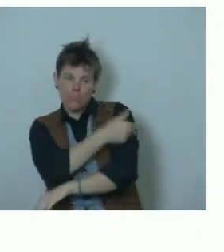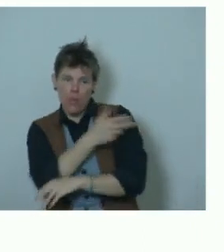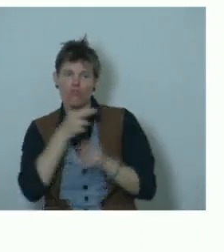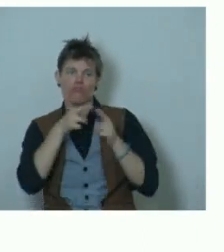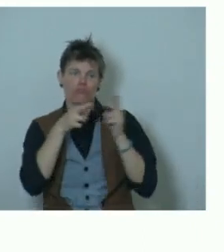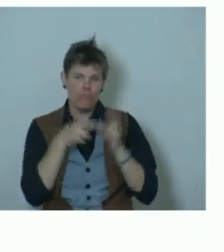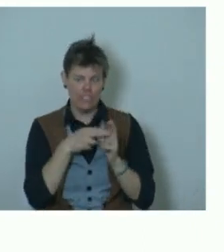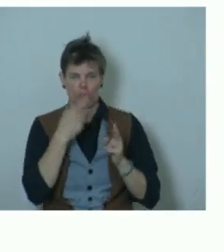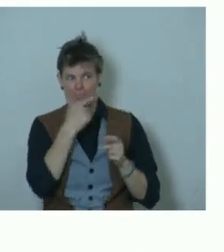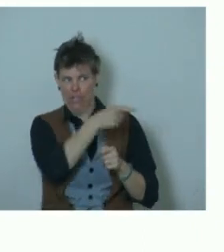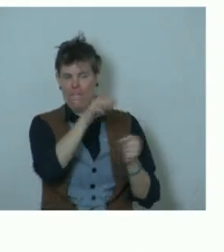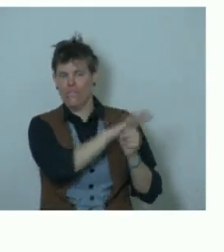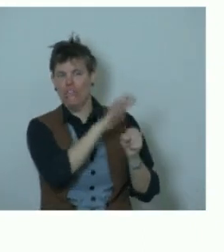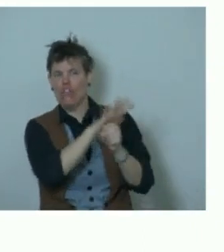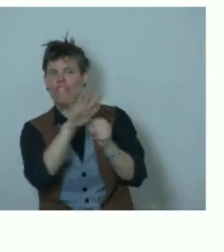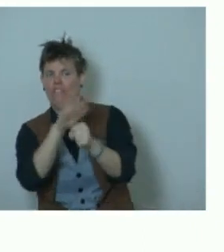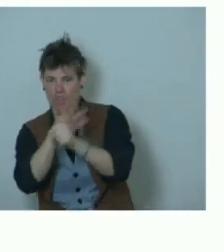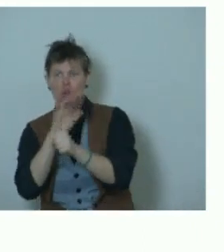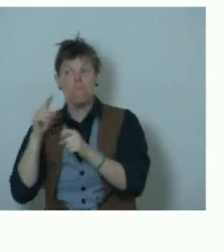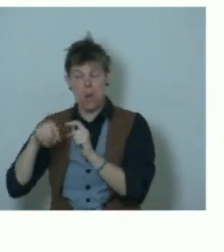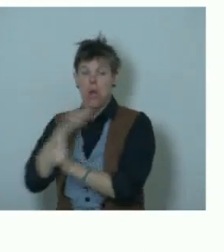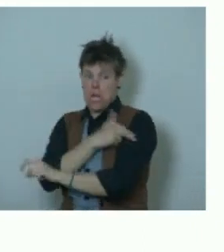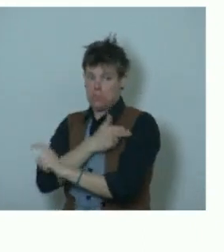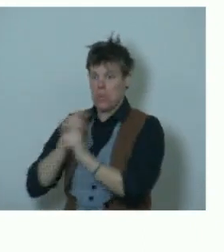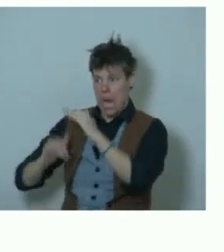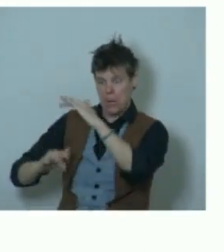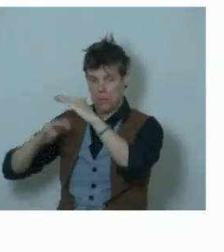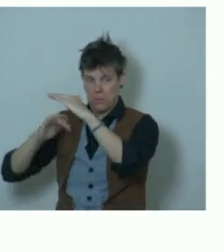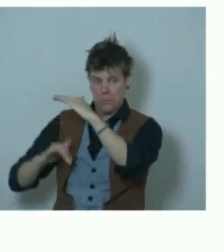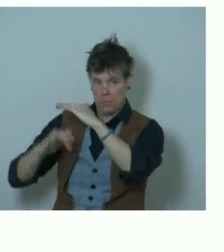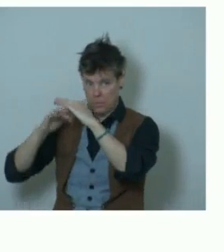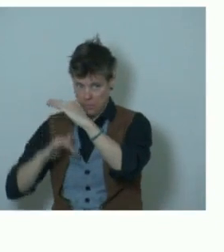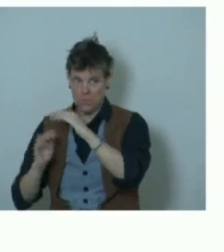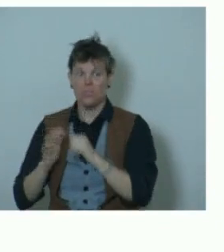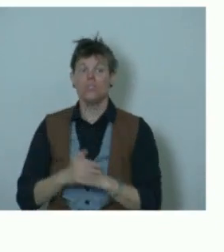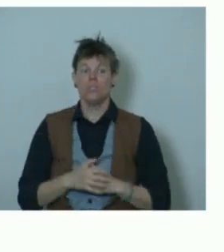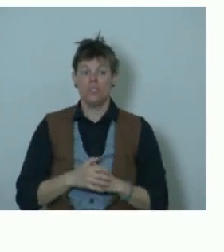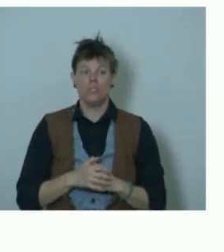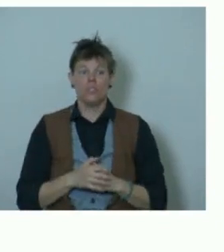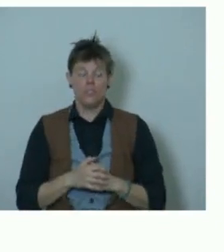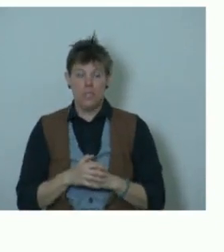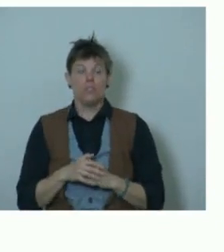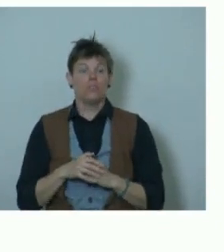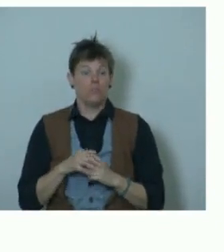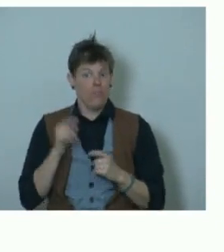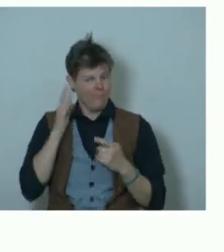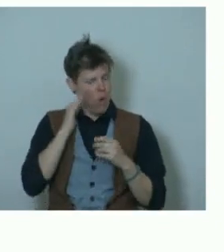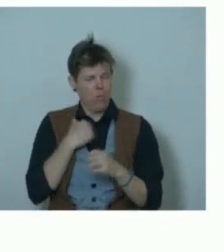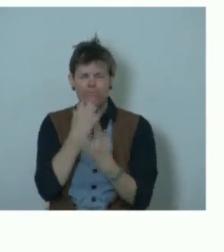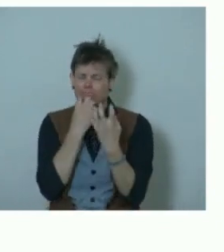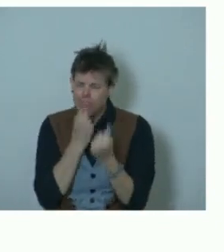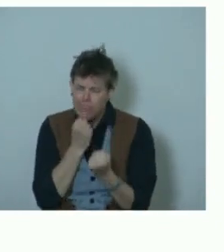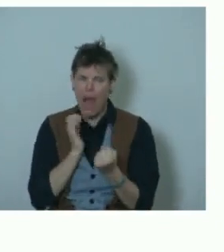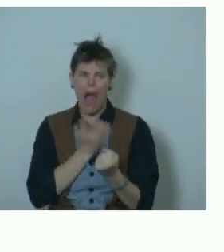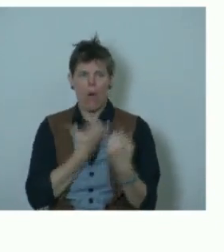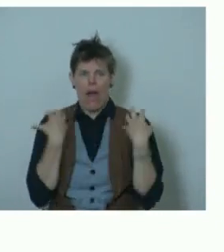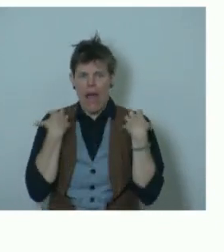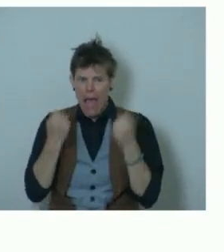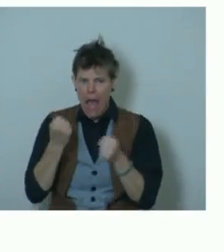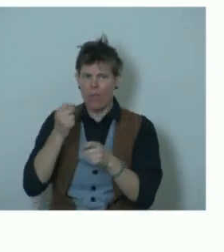WE CAN’T OPEN ANY AREA OF PUBLIC LIFE AGAIN IN A REGION WHERE THE HOSPITALS ARE FULL.